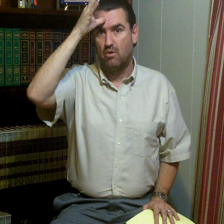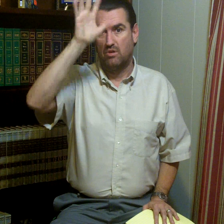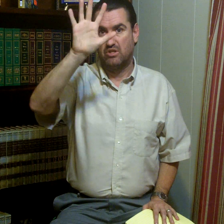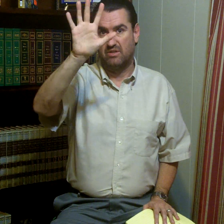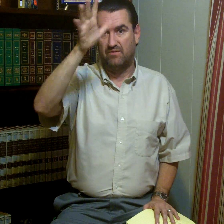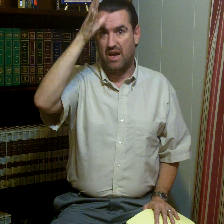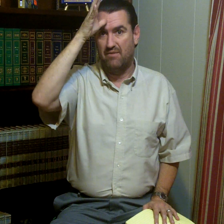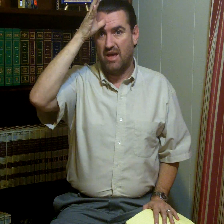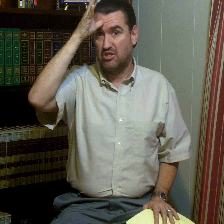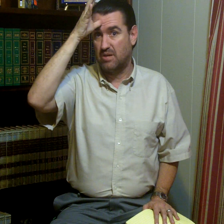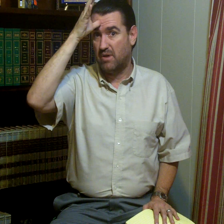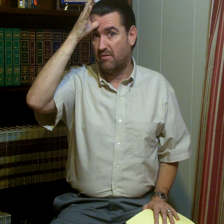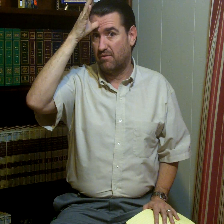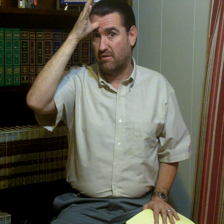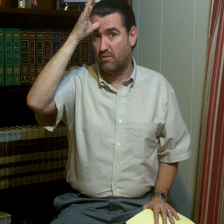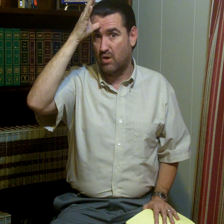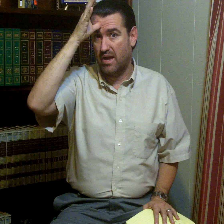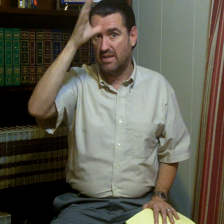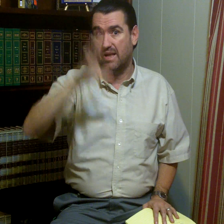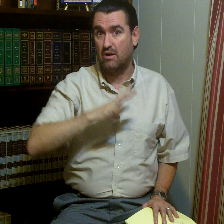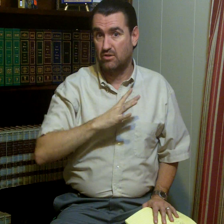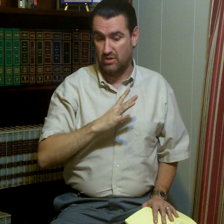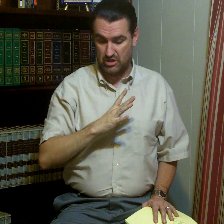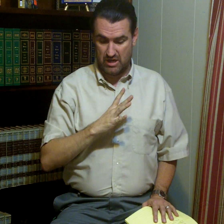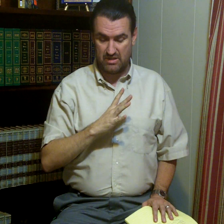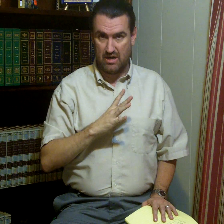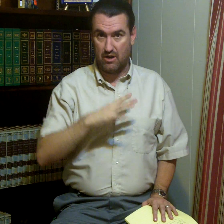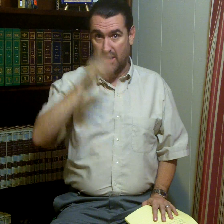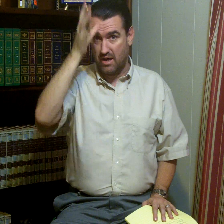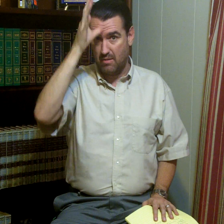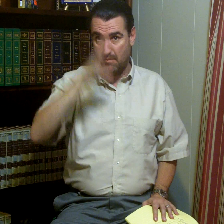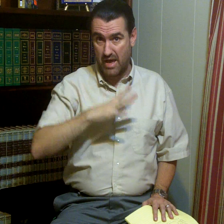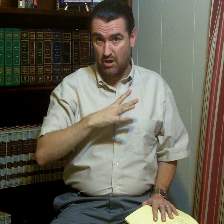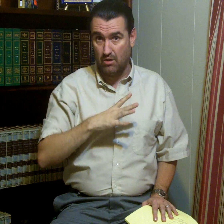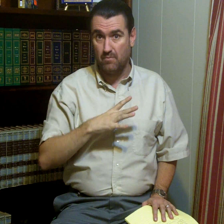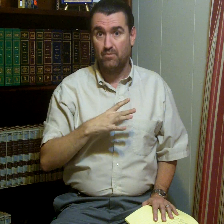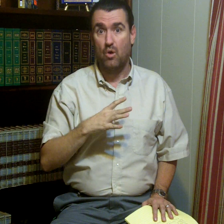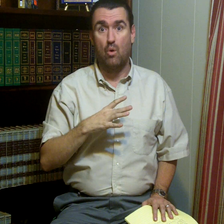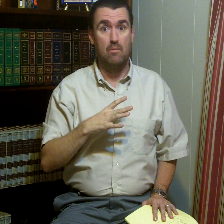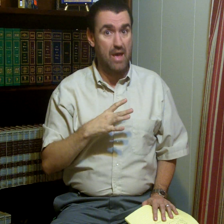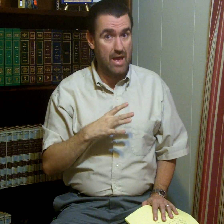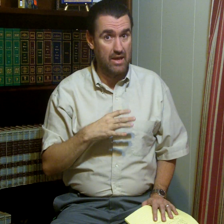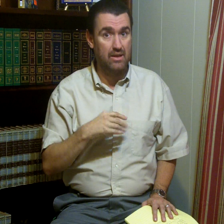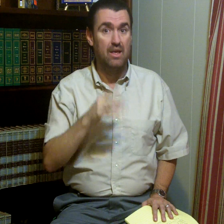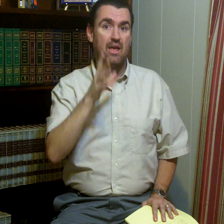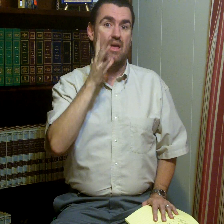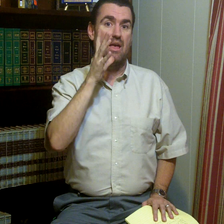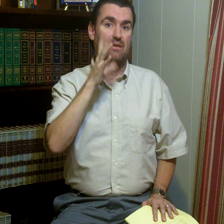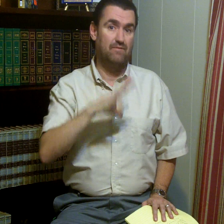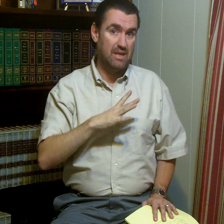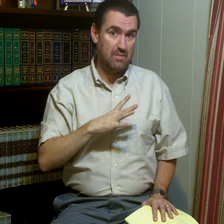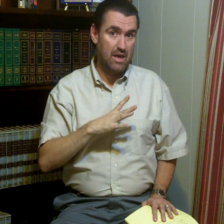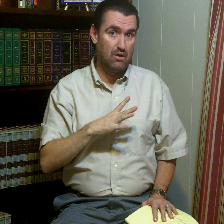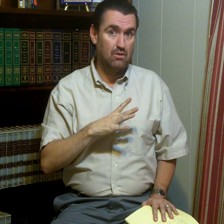which is the five handshape off of the forehead down to the chest area male or man and female